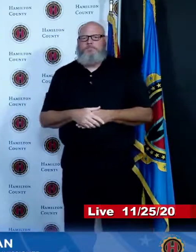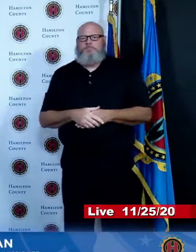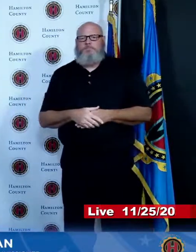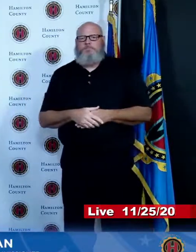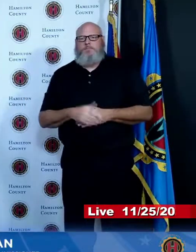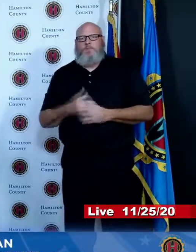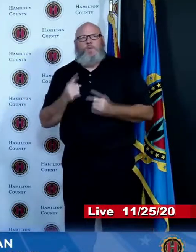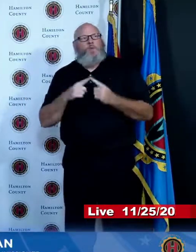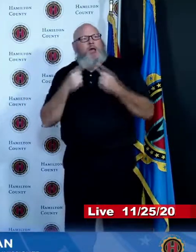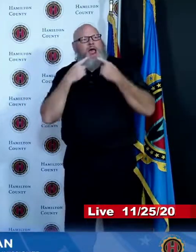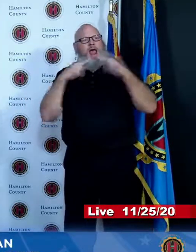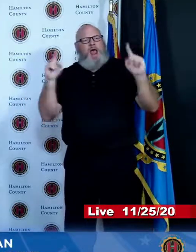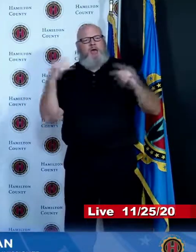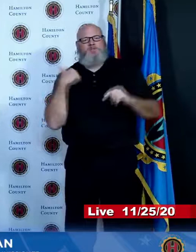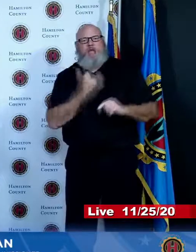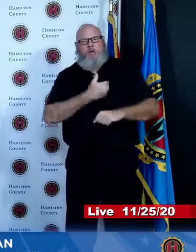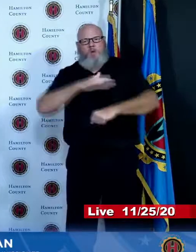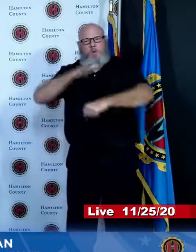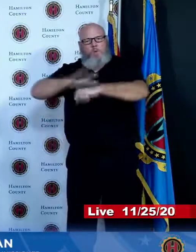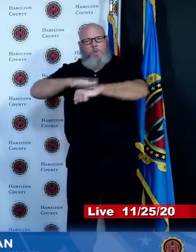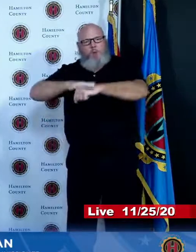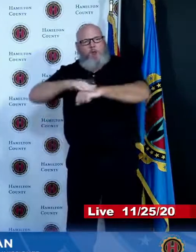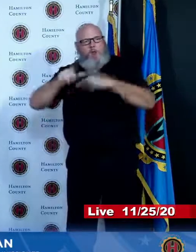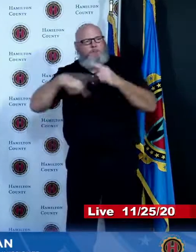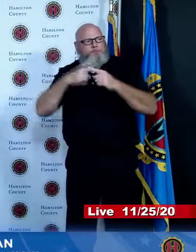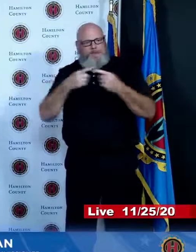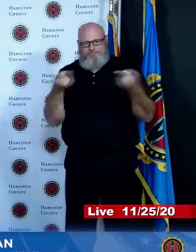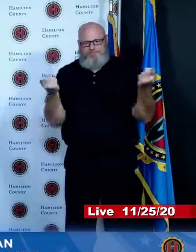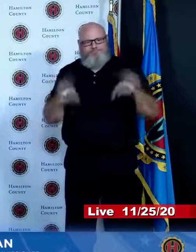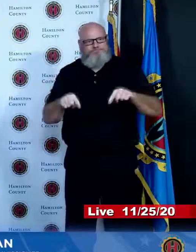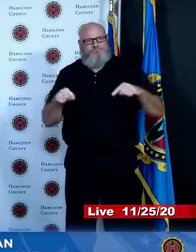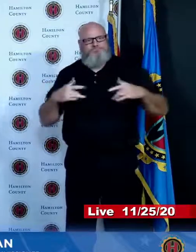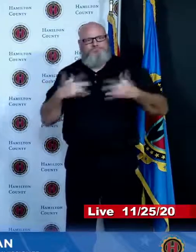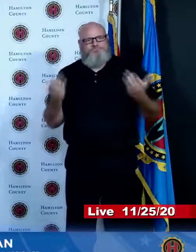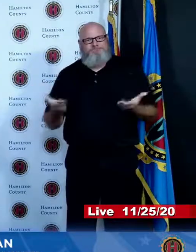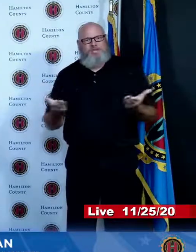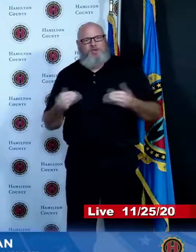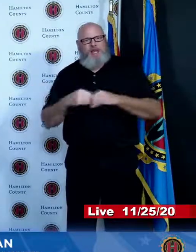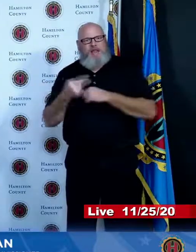people limit travel they recommend staying home as much as possible I know lives are continuing